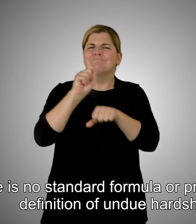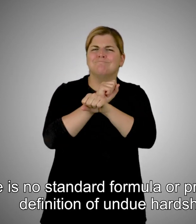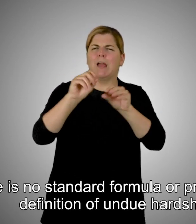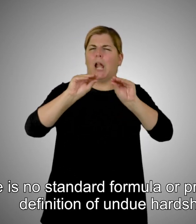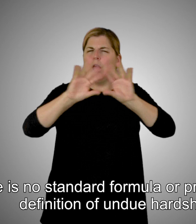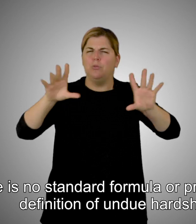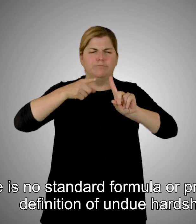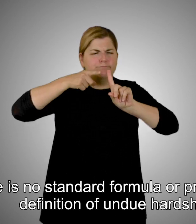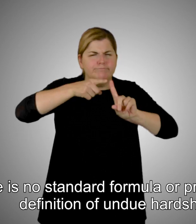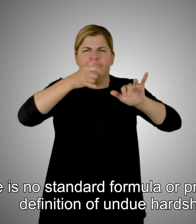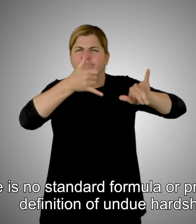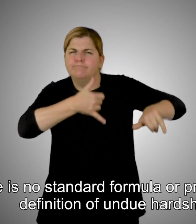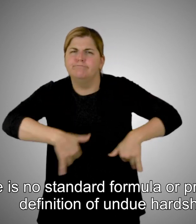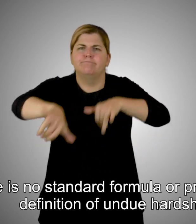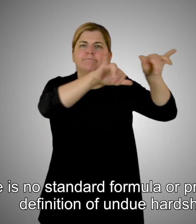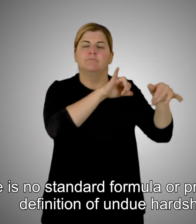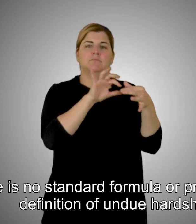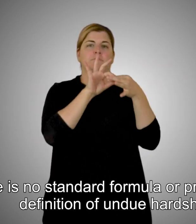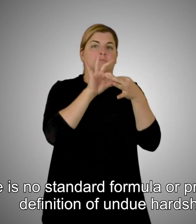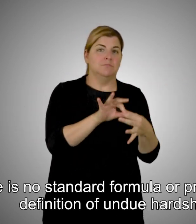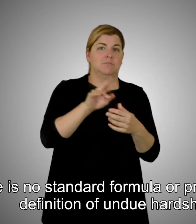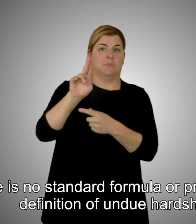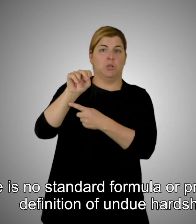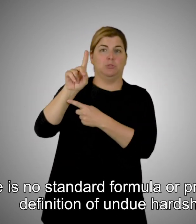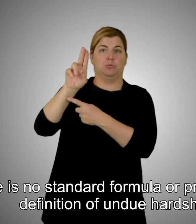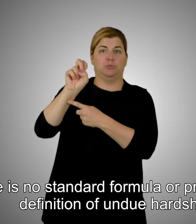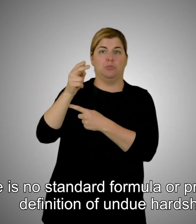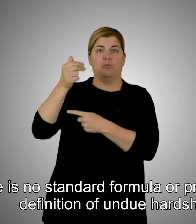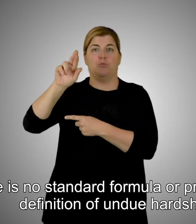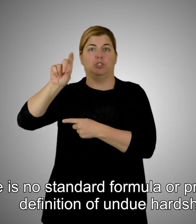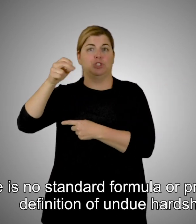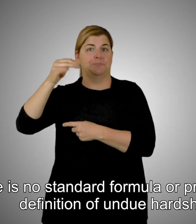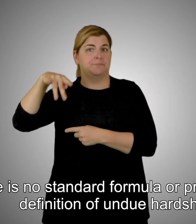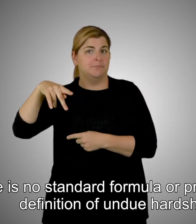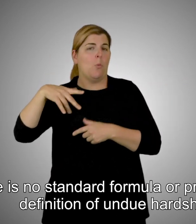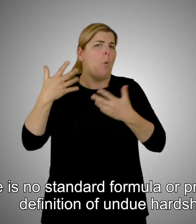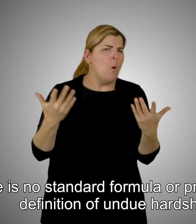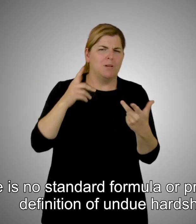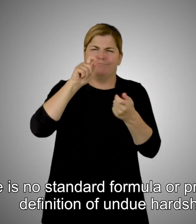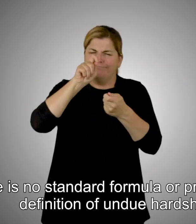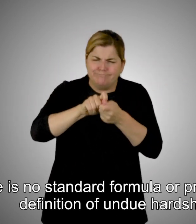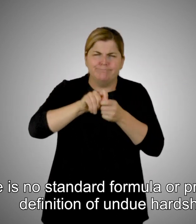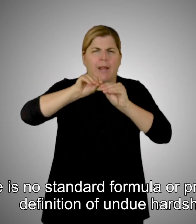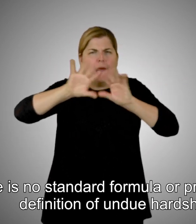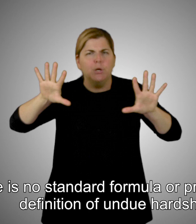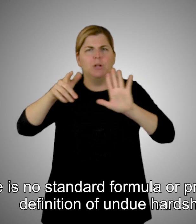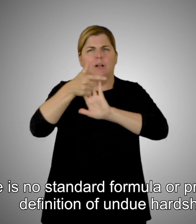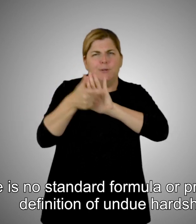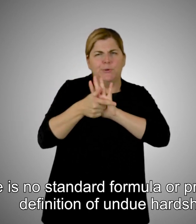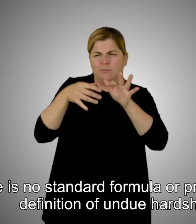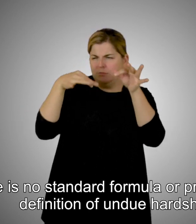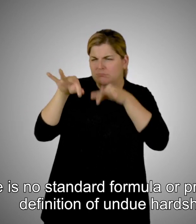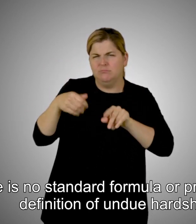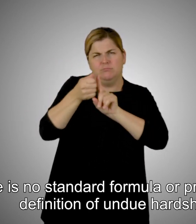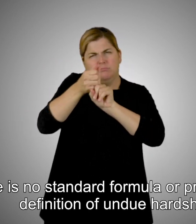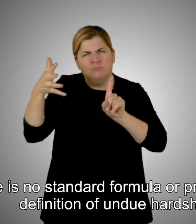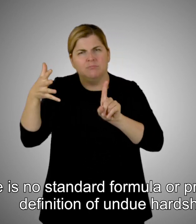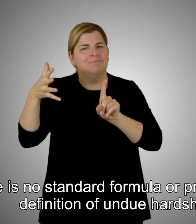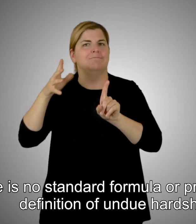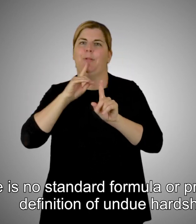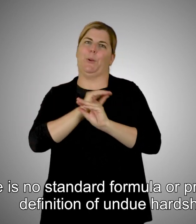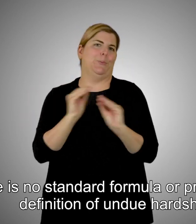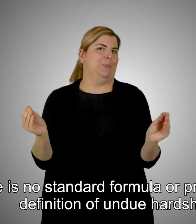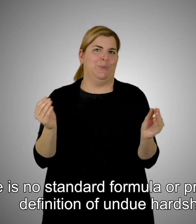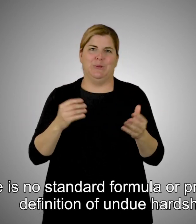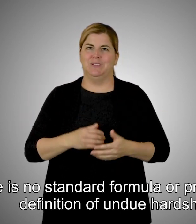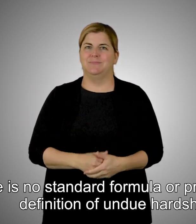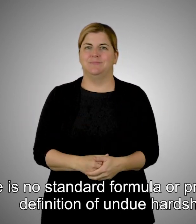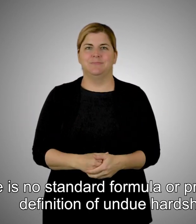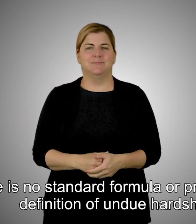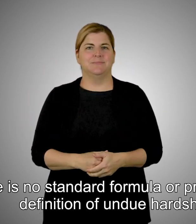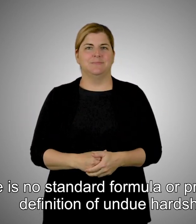There is no standard formula or precise legal definition of undue hardship.